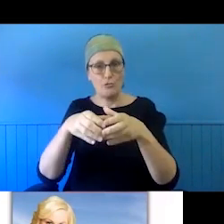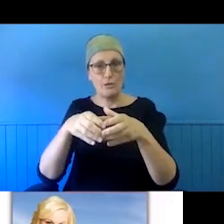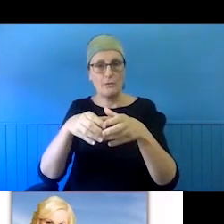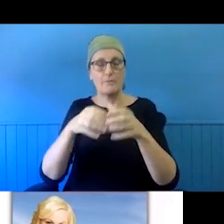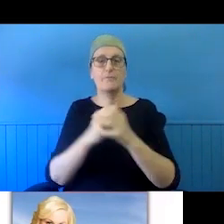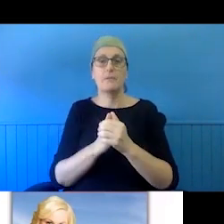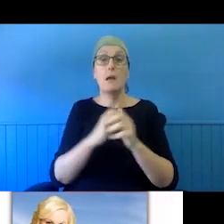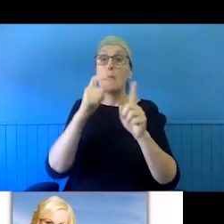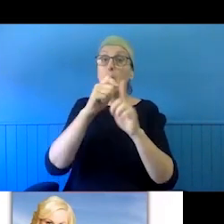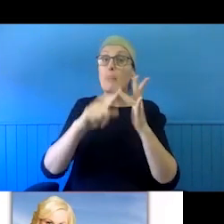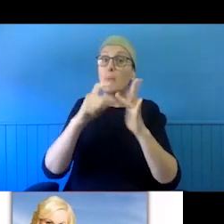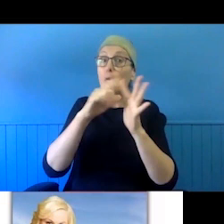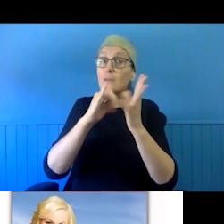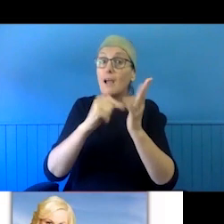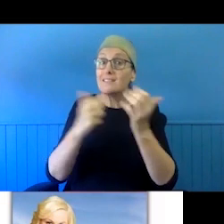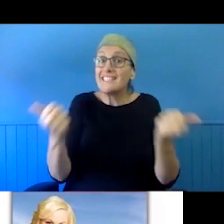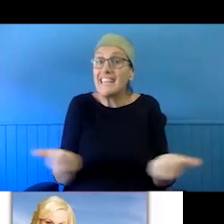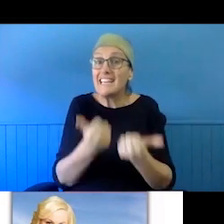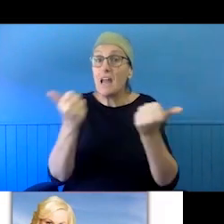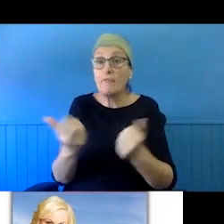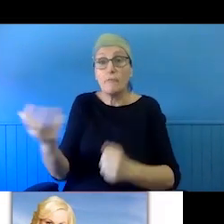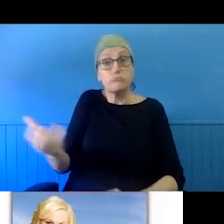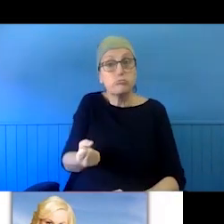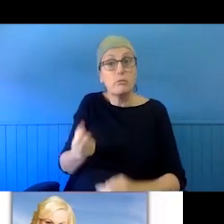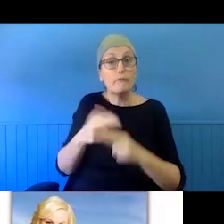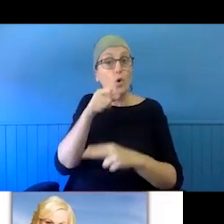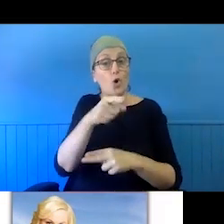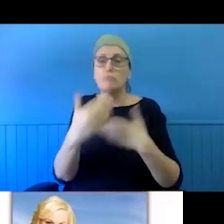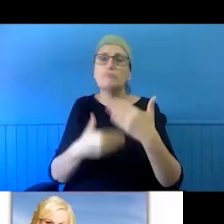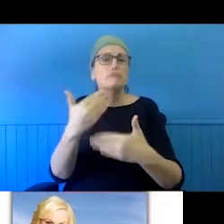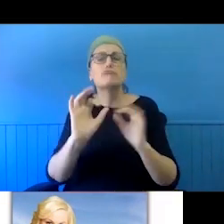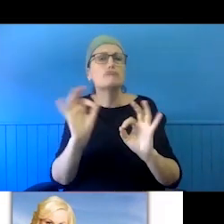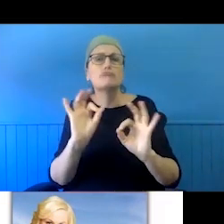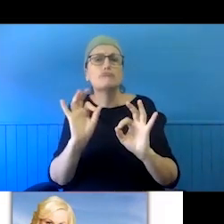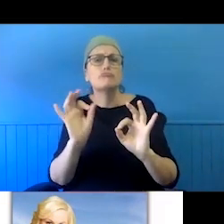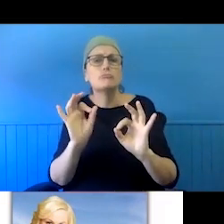So she's got a Patreon account. She's got 36 Patreons. That provides